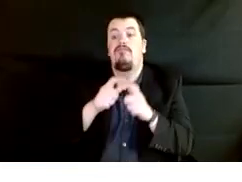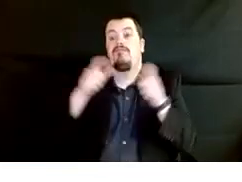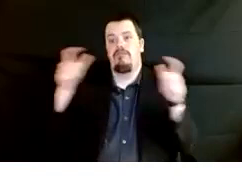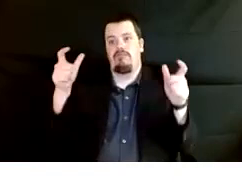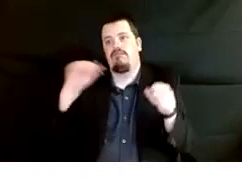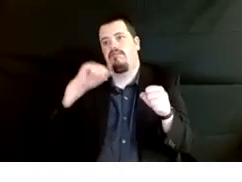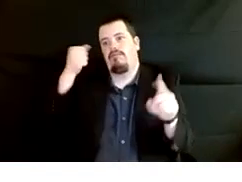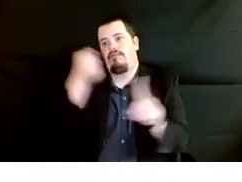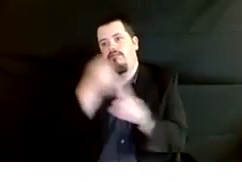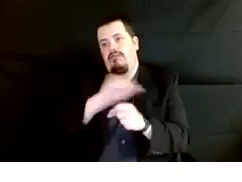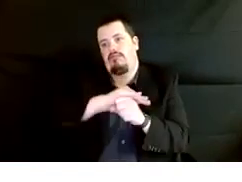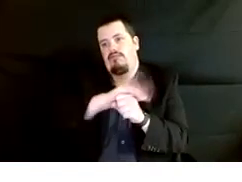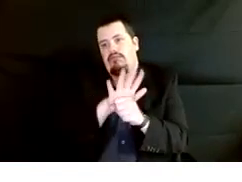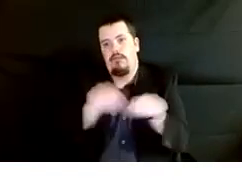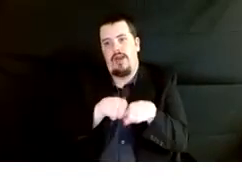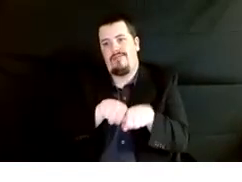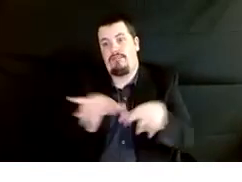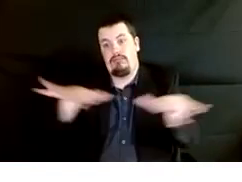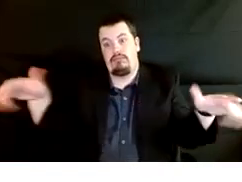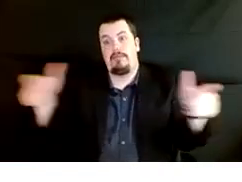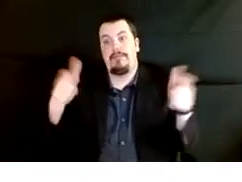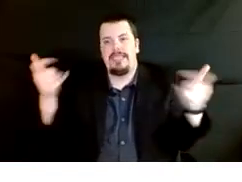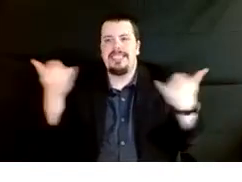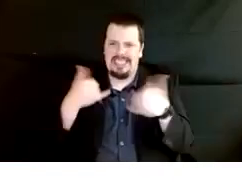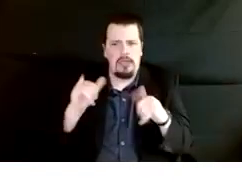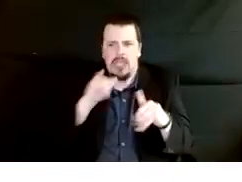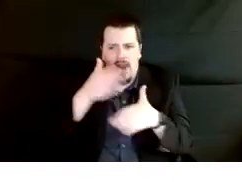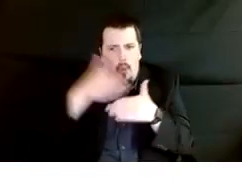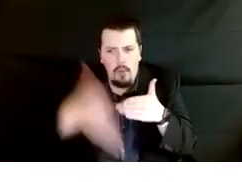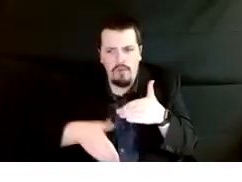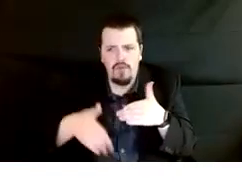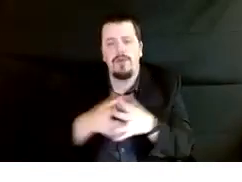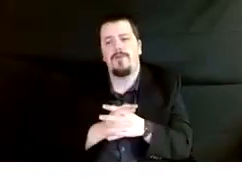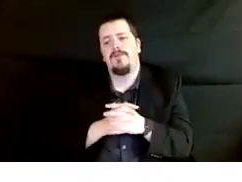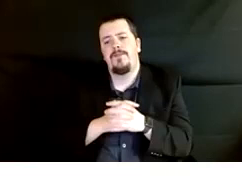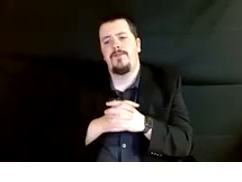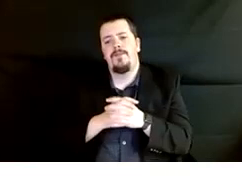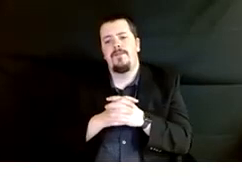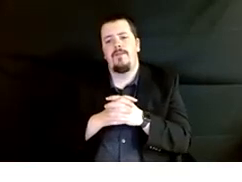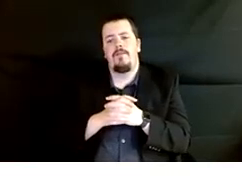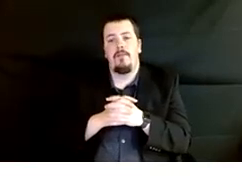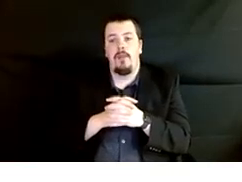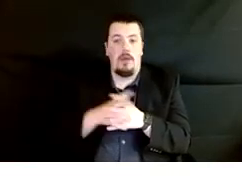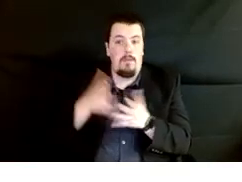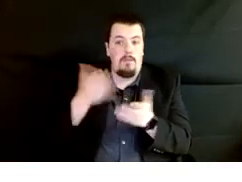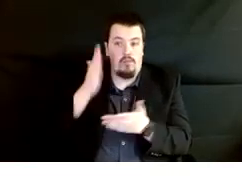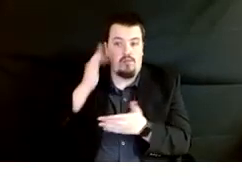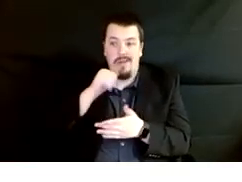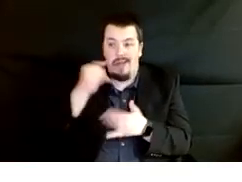um have been in and continue to be in to a certain degree, it won't be the last we know that um